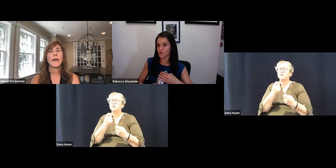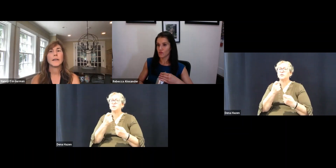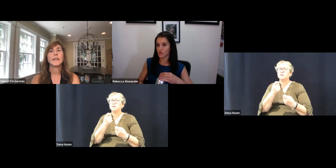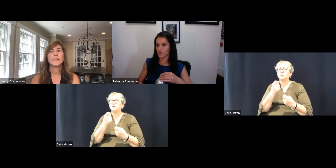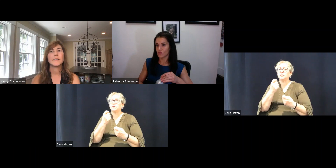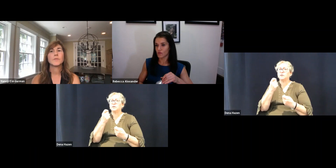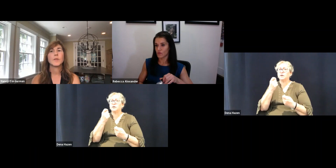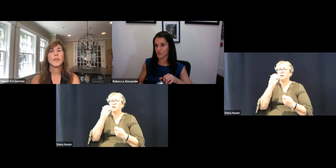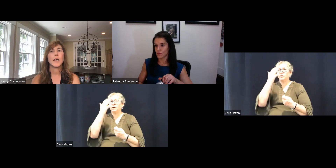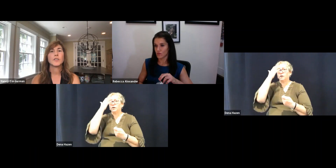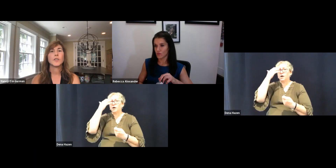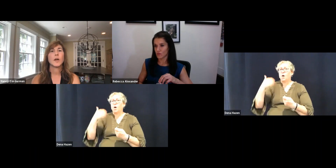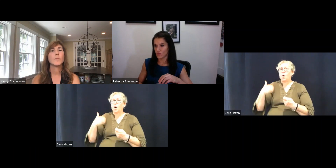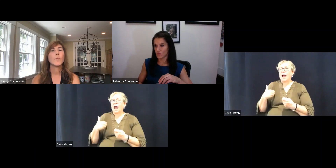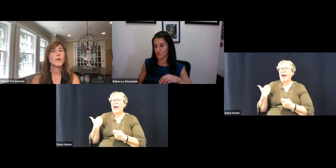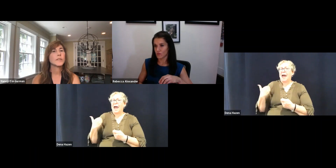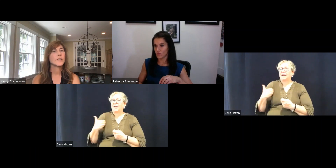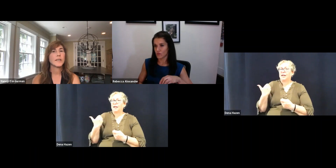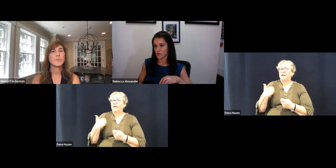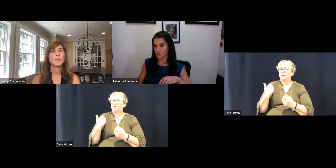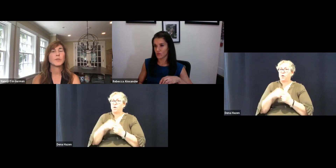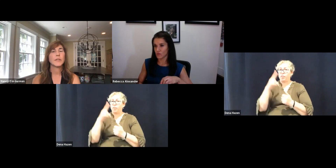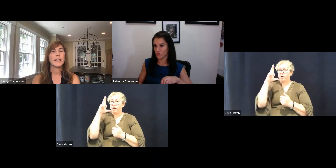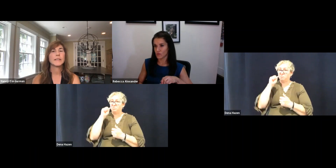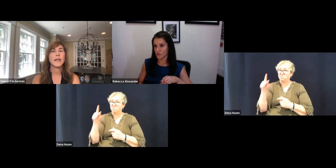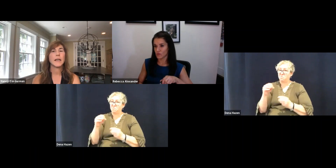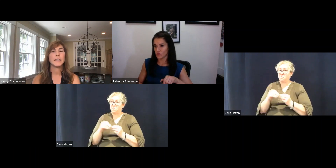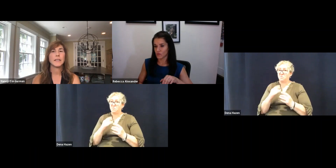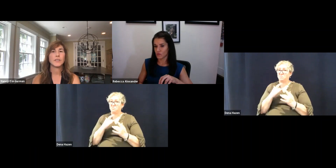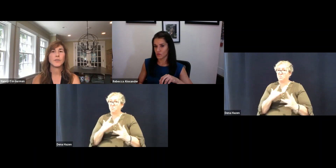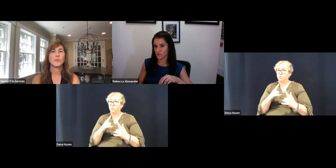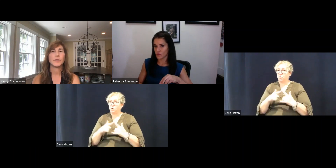adolescents with USH are more susceptible to anxiety issues?